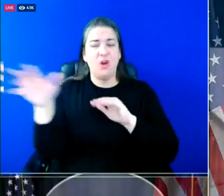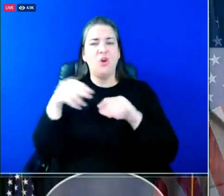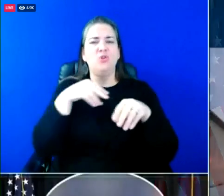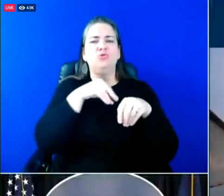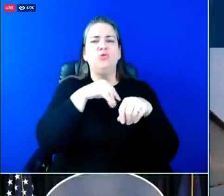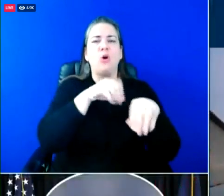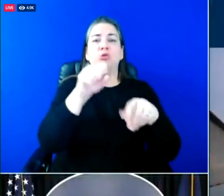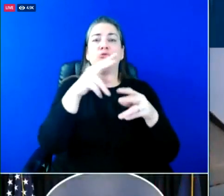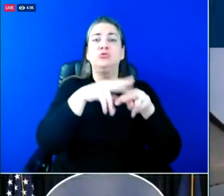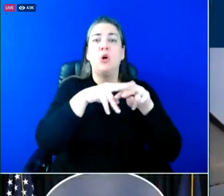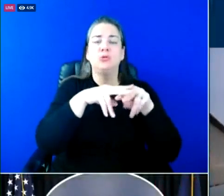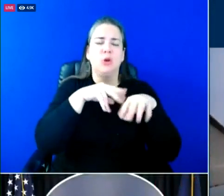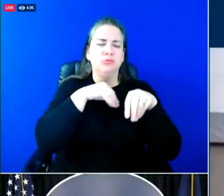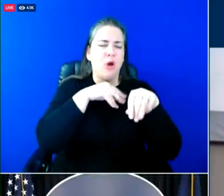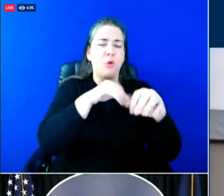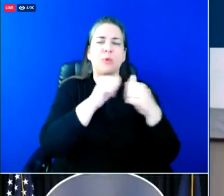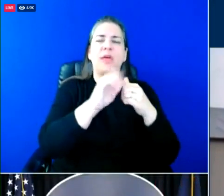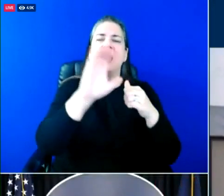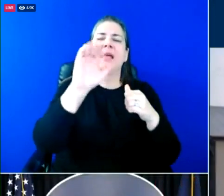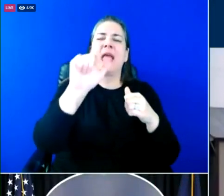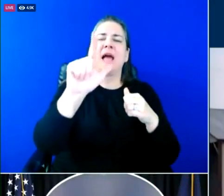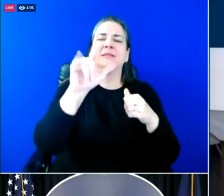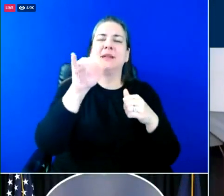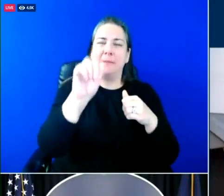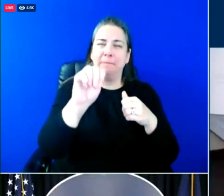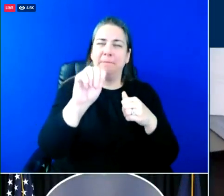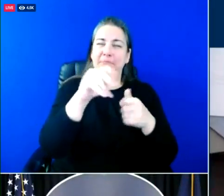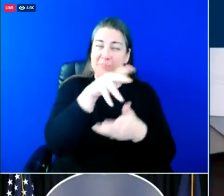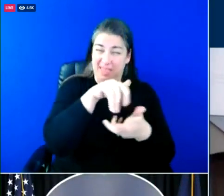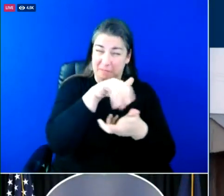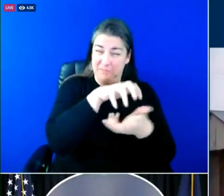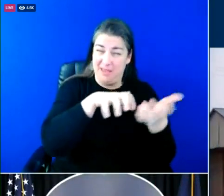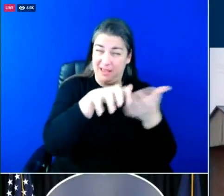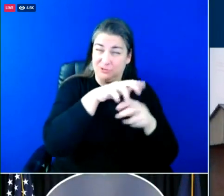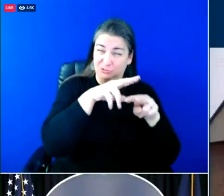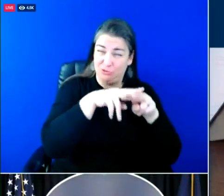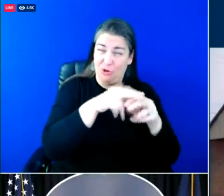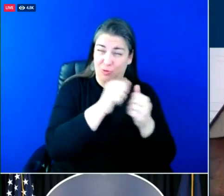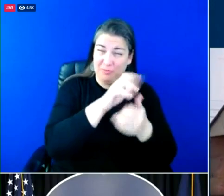calcium chloride, salt brine mixed with calcium chloride and paying particular